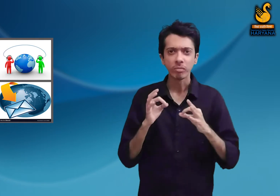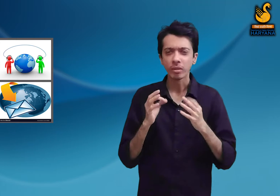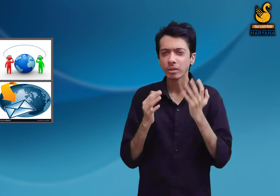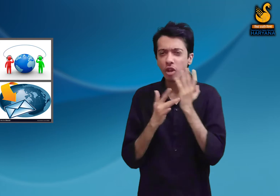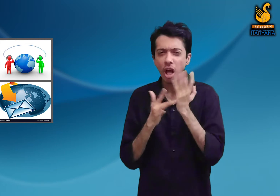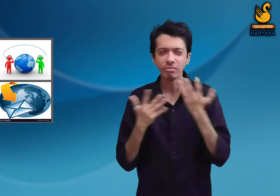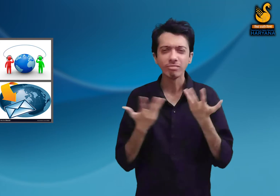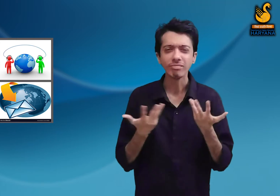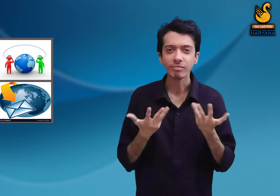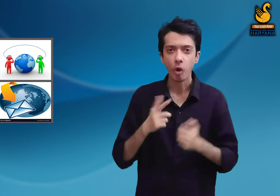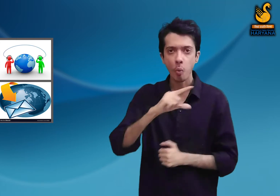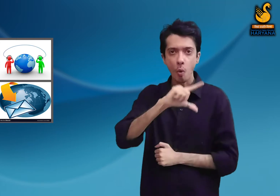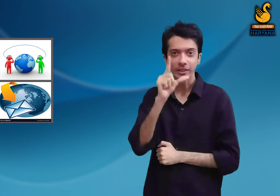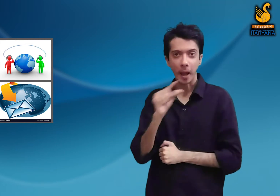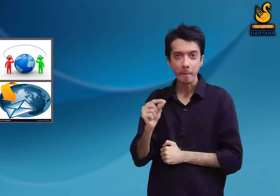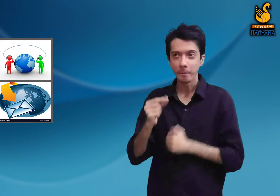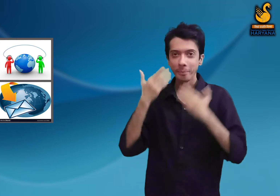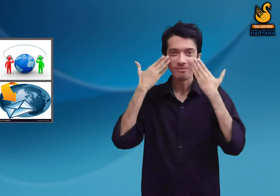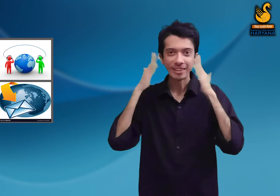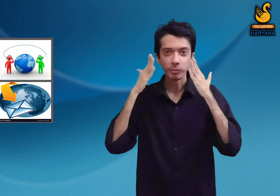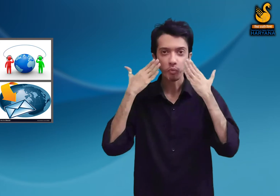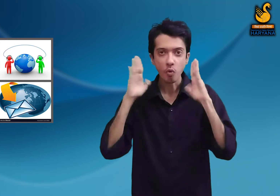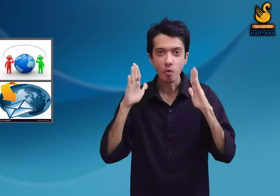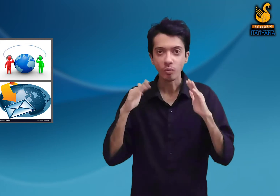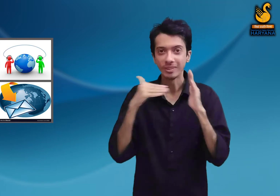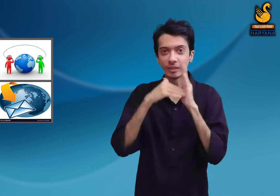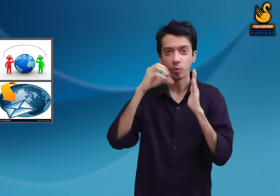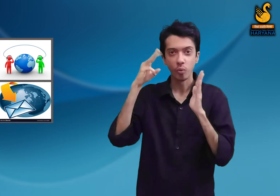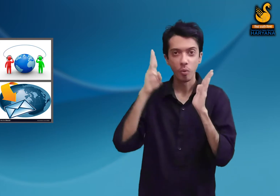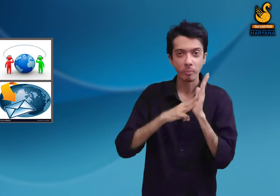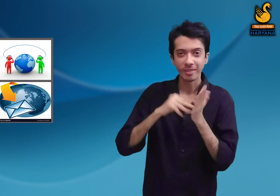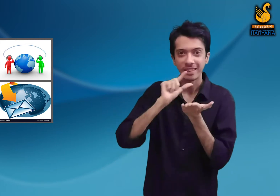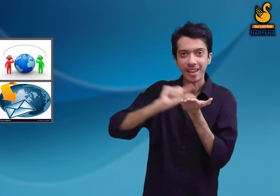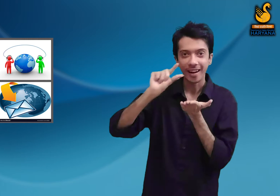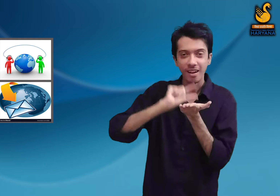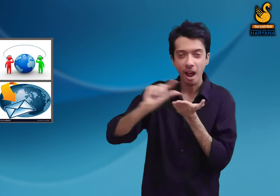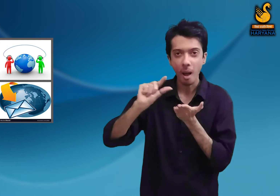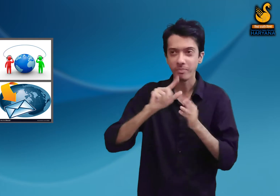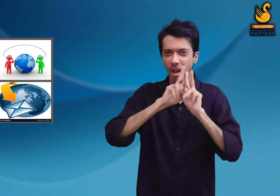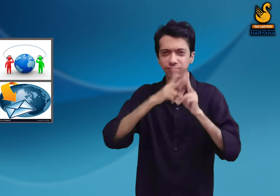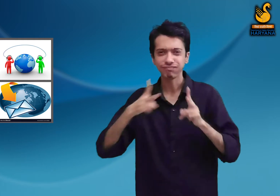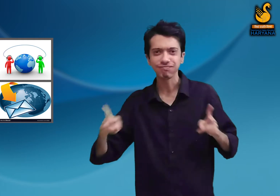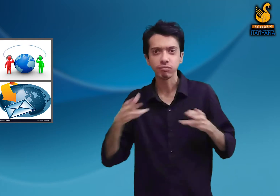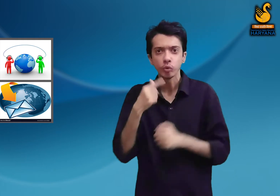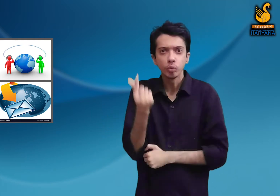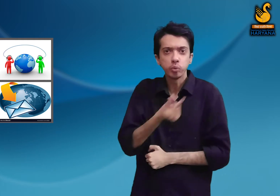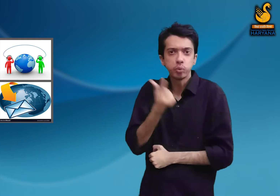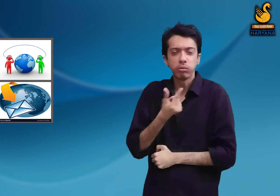In technology, we have WhatsApp, Facebook, Zoom app, Instagram and many other.